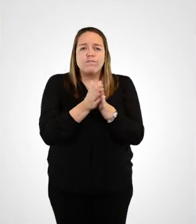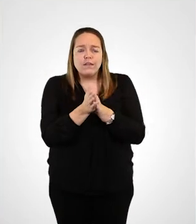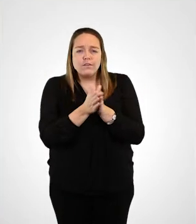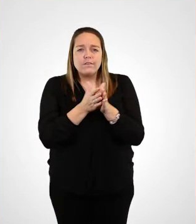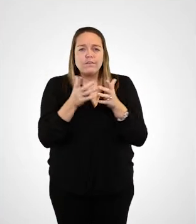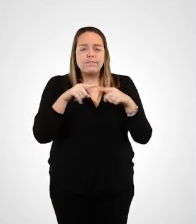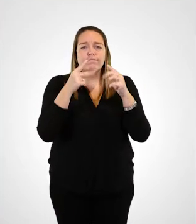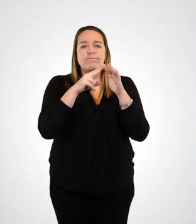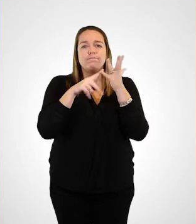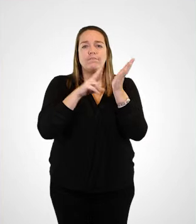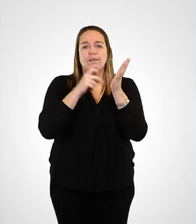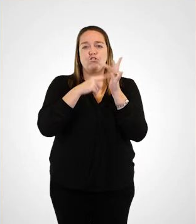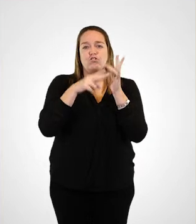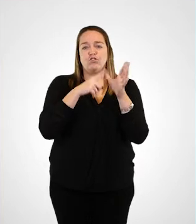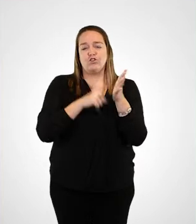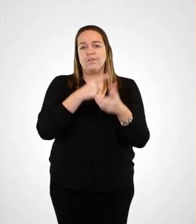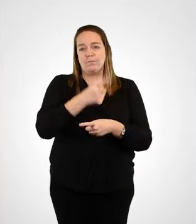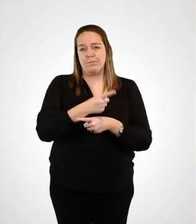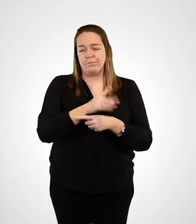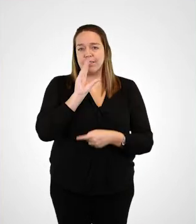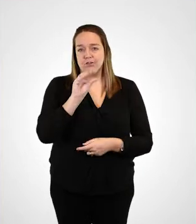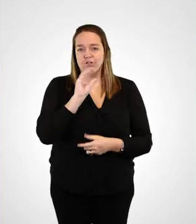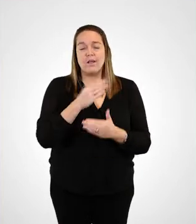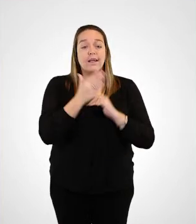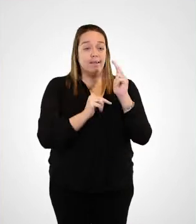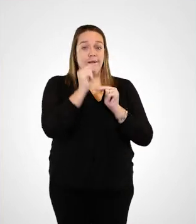relevant and motivating functional speech, so